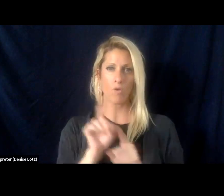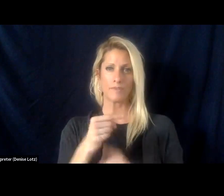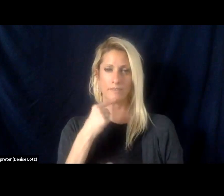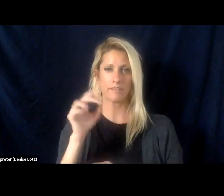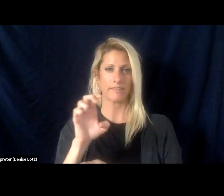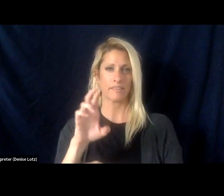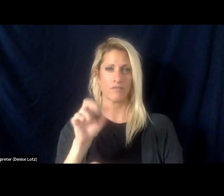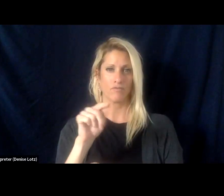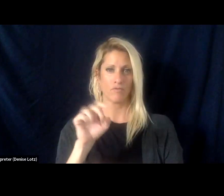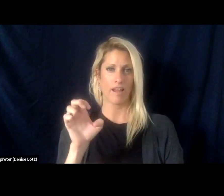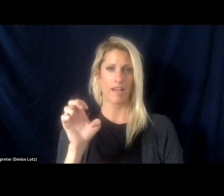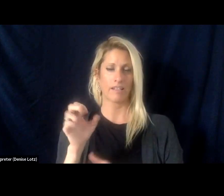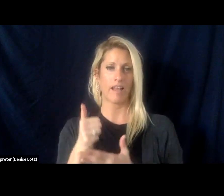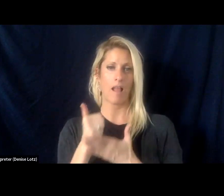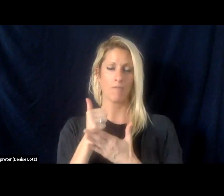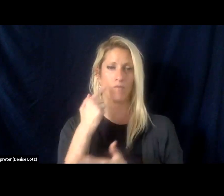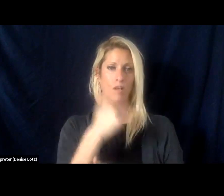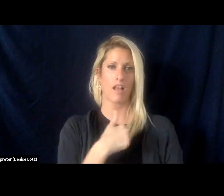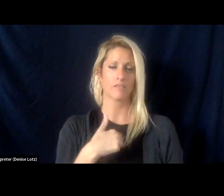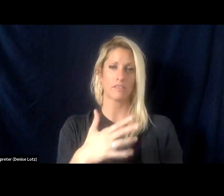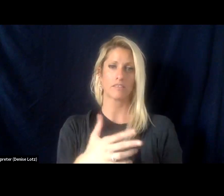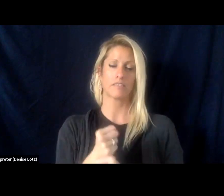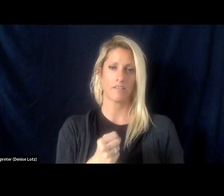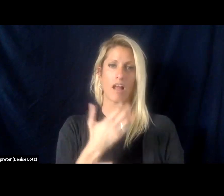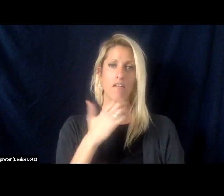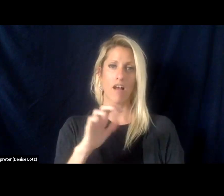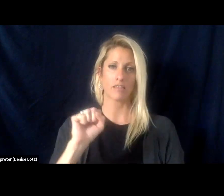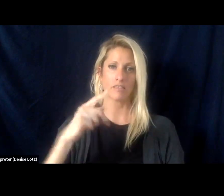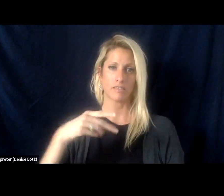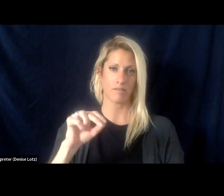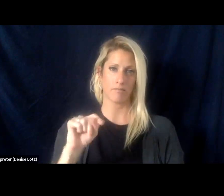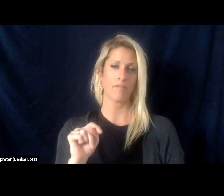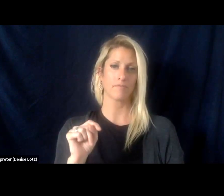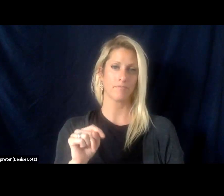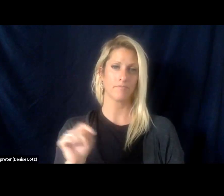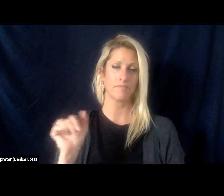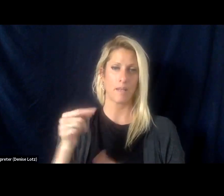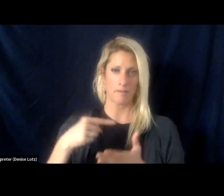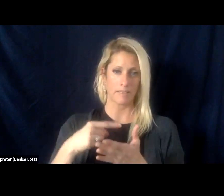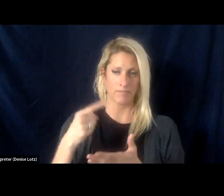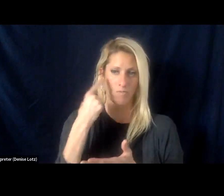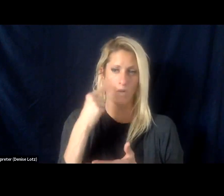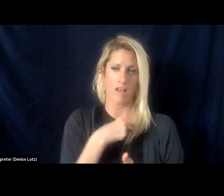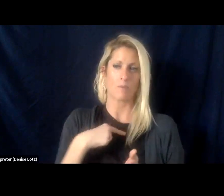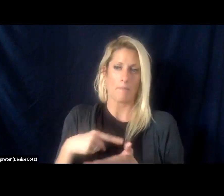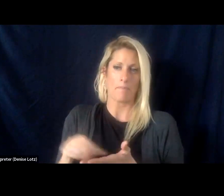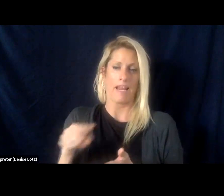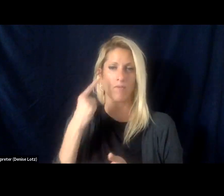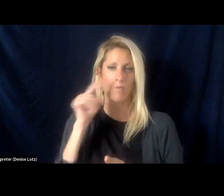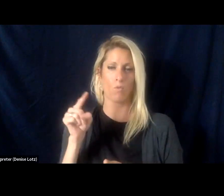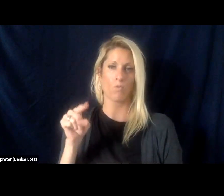for us in getting those hotspots like paid for, and the first year we did it in 2020.